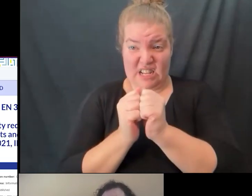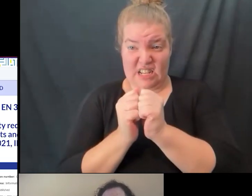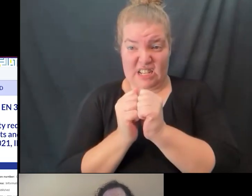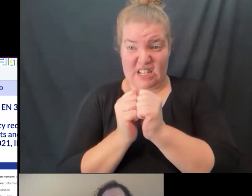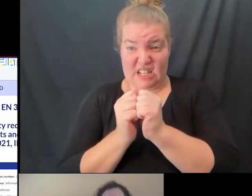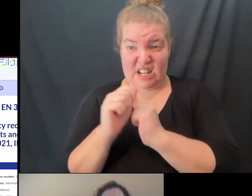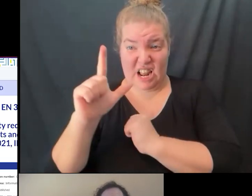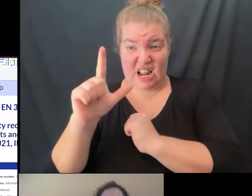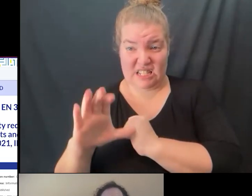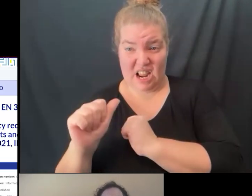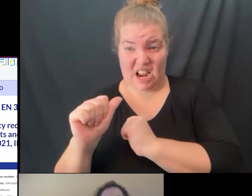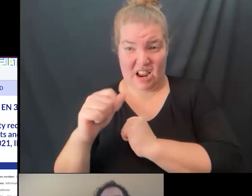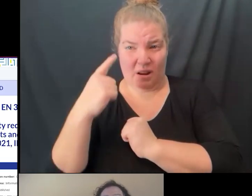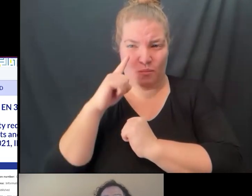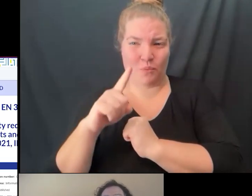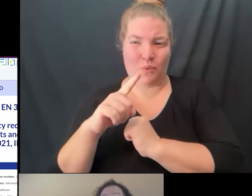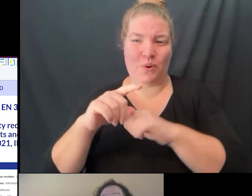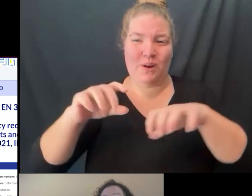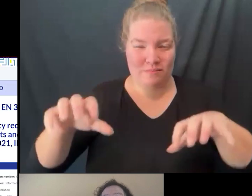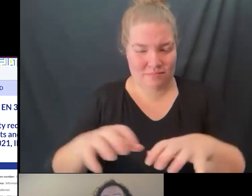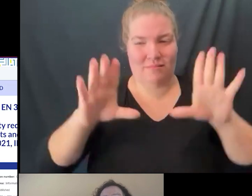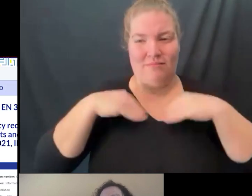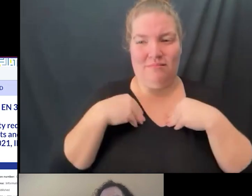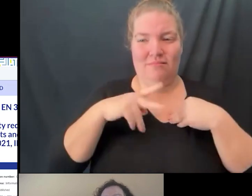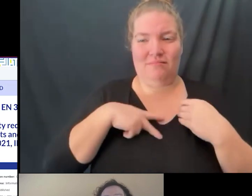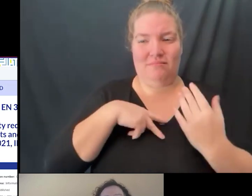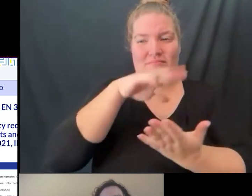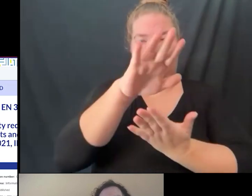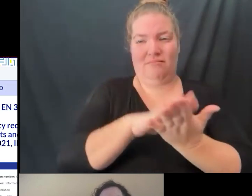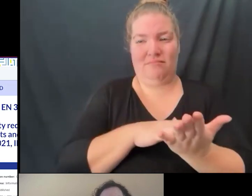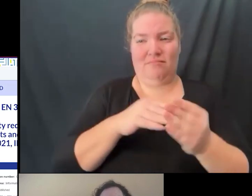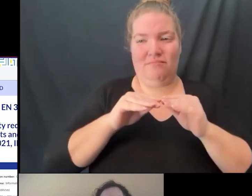working with ASC, published a Canadian version of EN 301